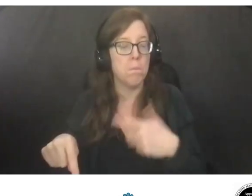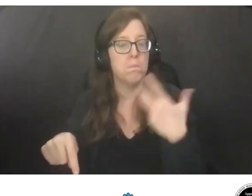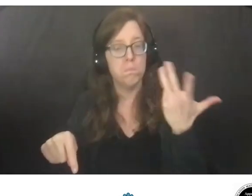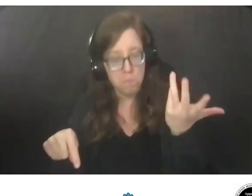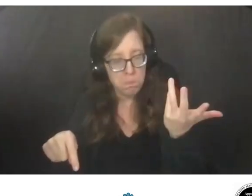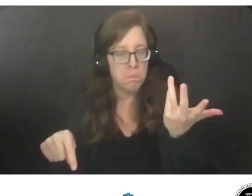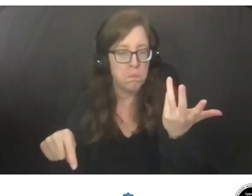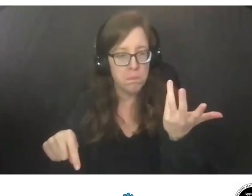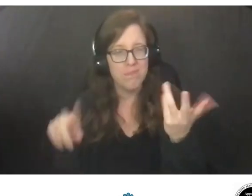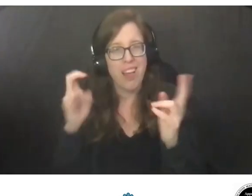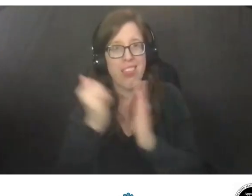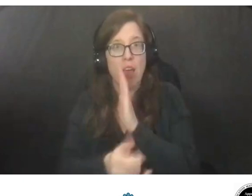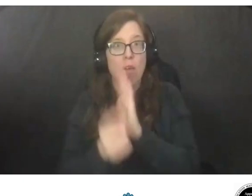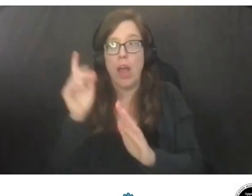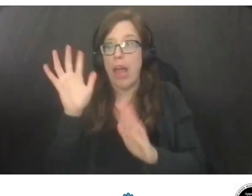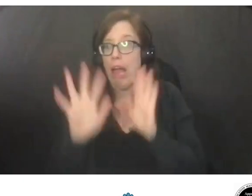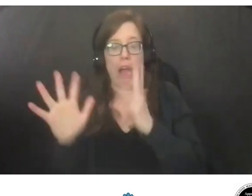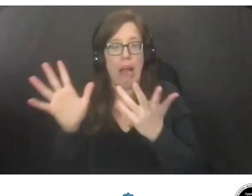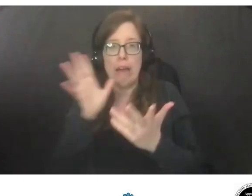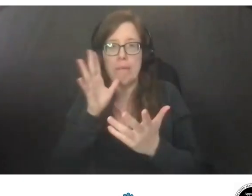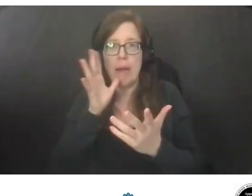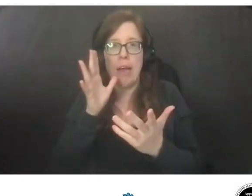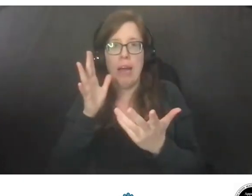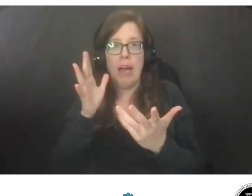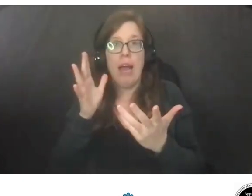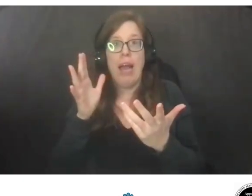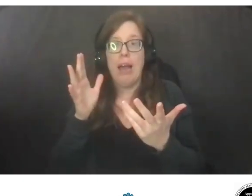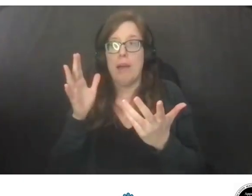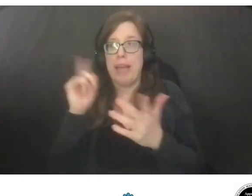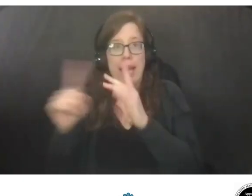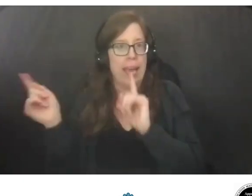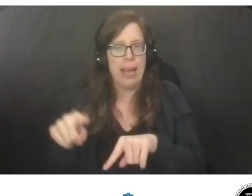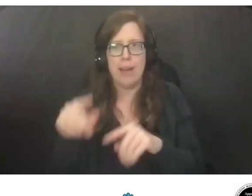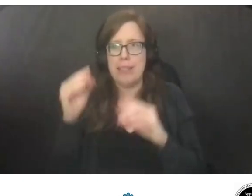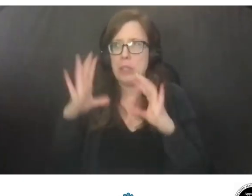And it was kind of last minute she had this awesome lesson set up, and you know,